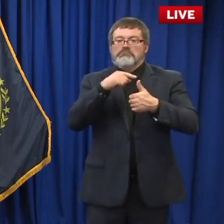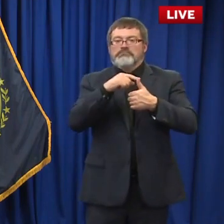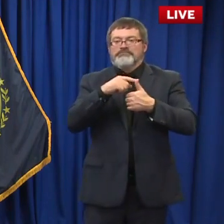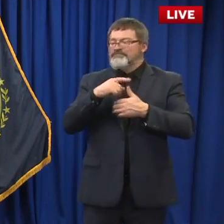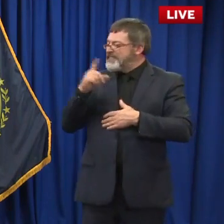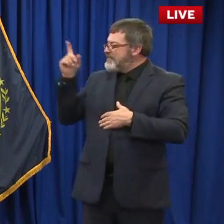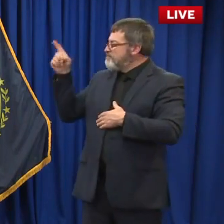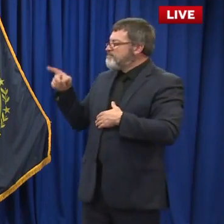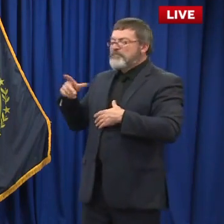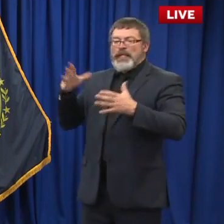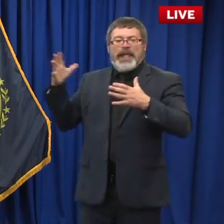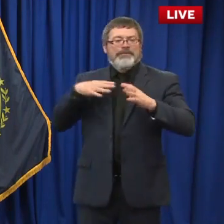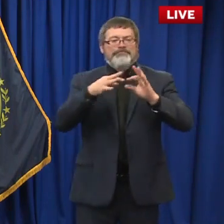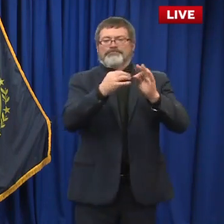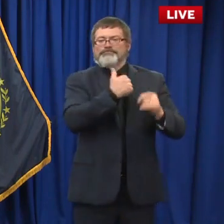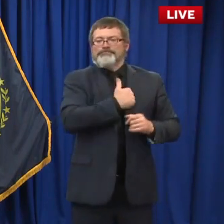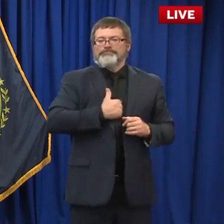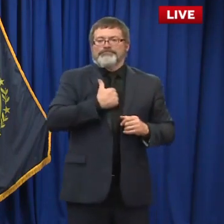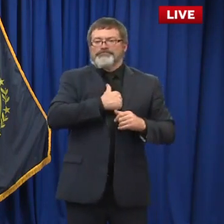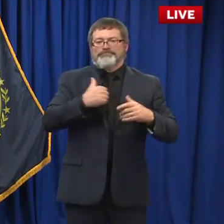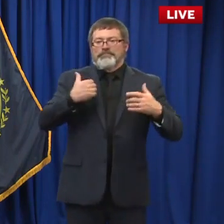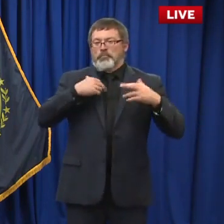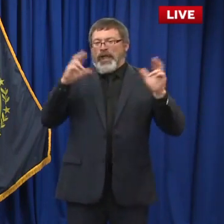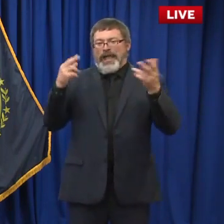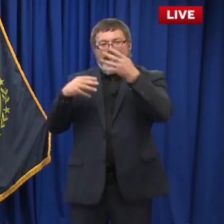DO IMMEDIATELY, ONE -- I'M GOING TO GIVE AWE LITTLE LIST HERE.